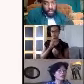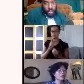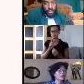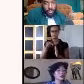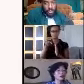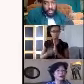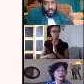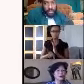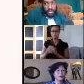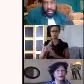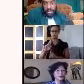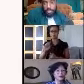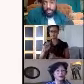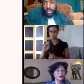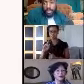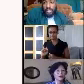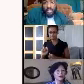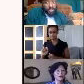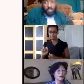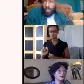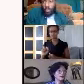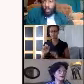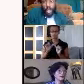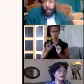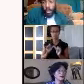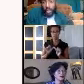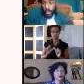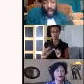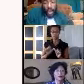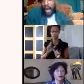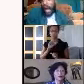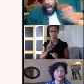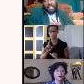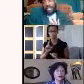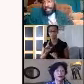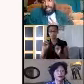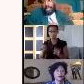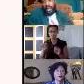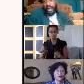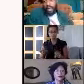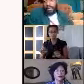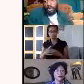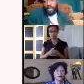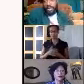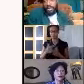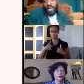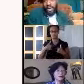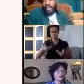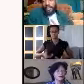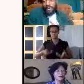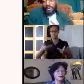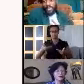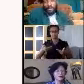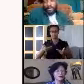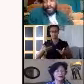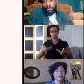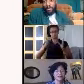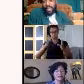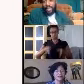can most definitely exist. Because we like I exist here as a person who suffers from,